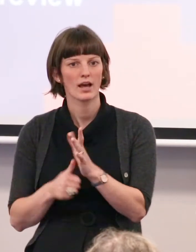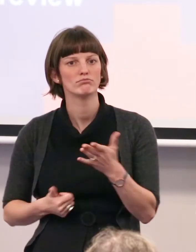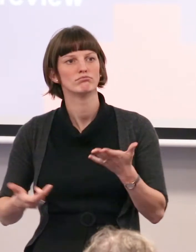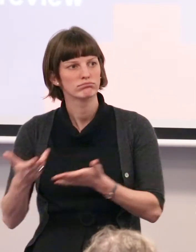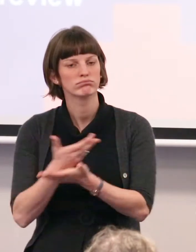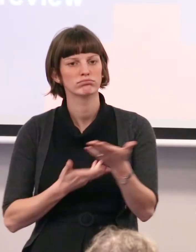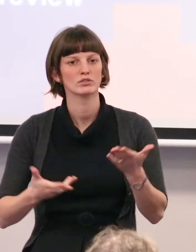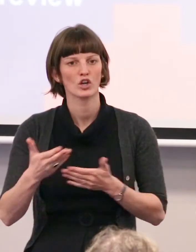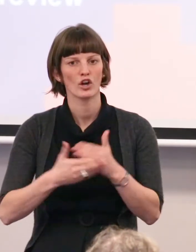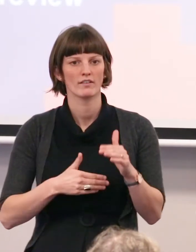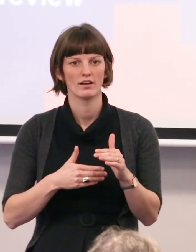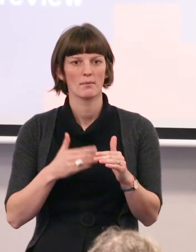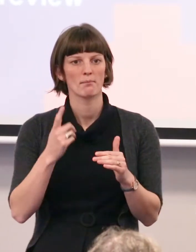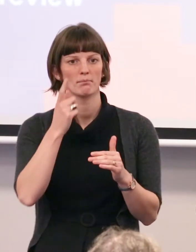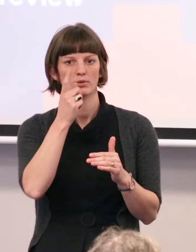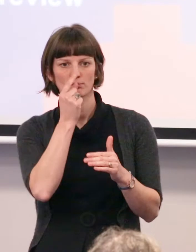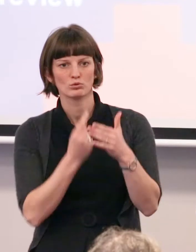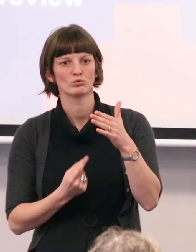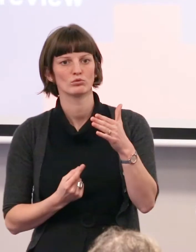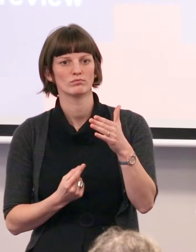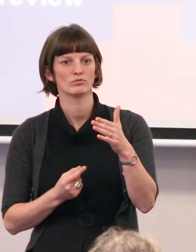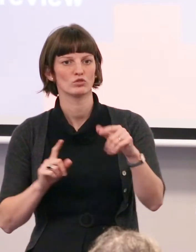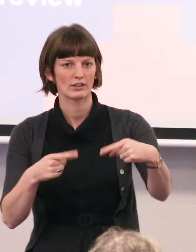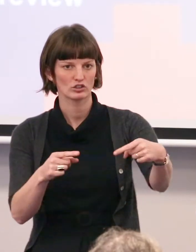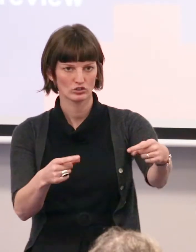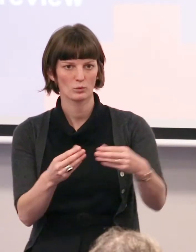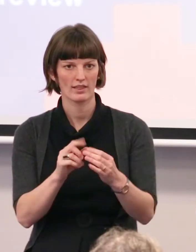possible challenges around meeting inherent requirements in a program.